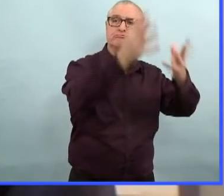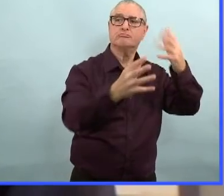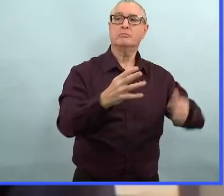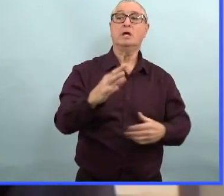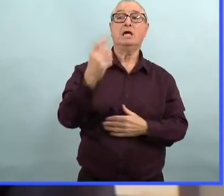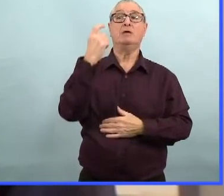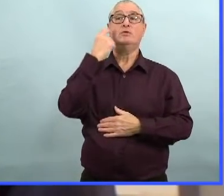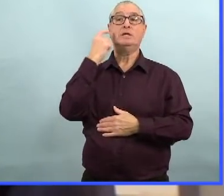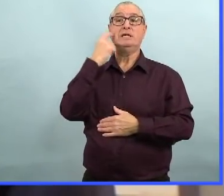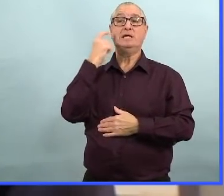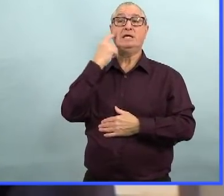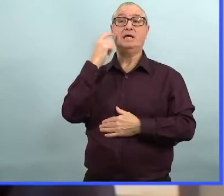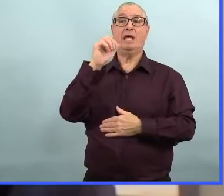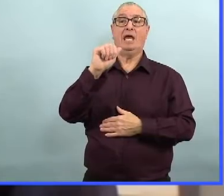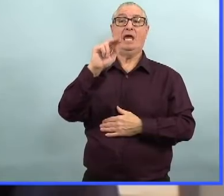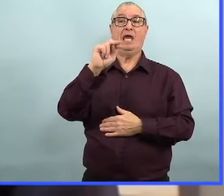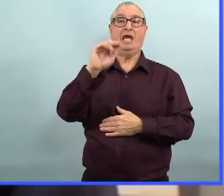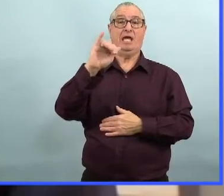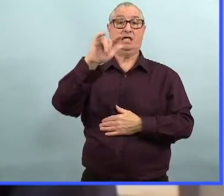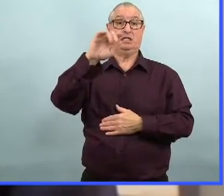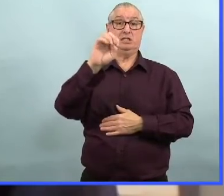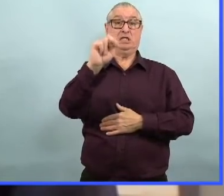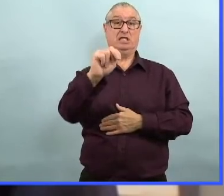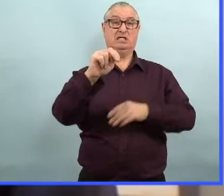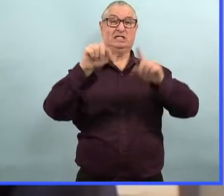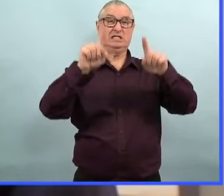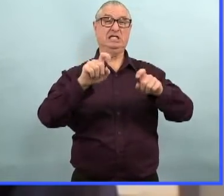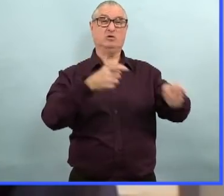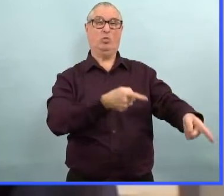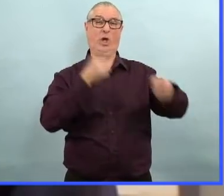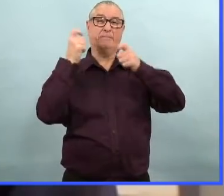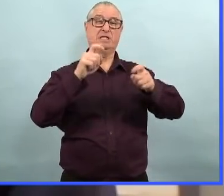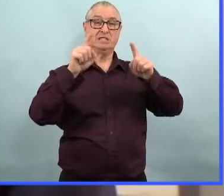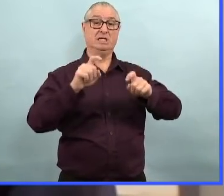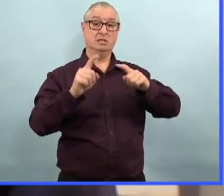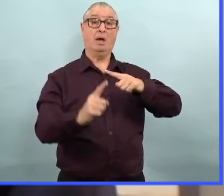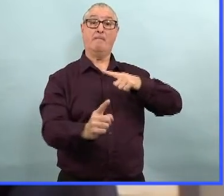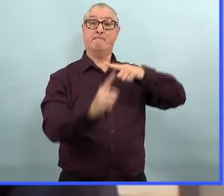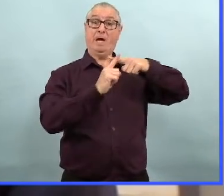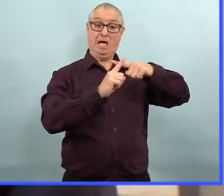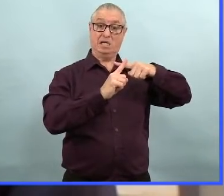be isolating pending that result if you're not returning for that pcr then you should isolate